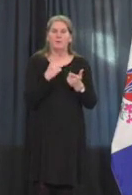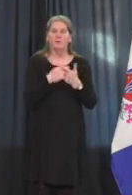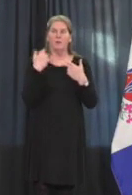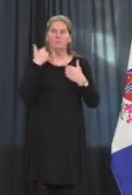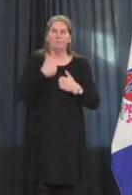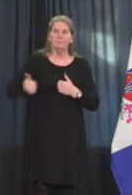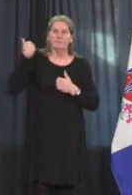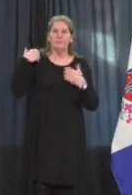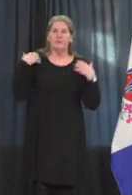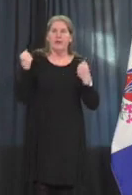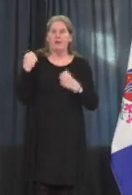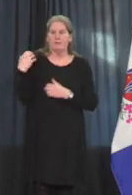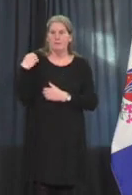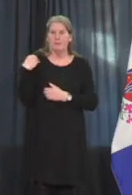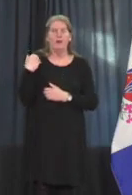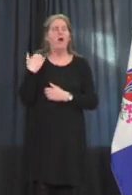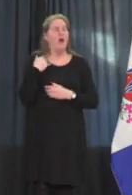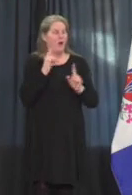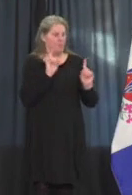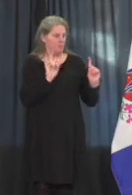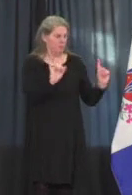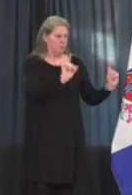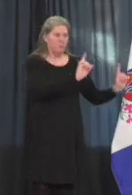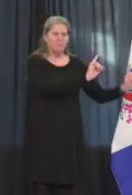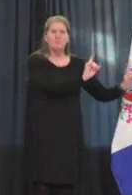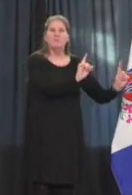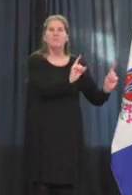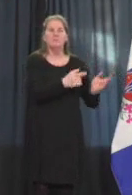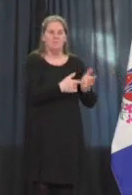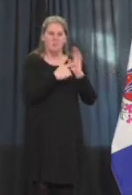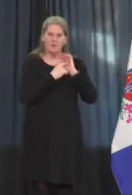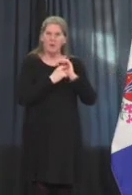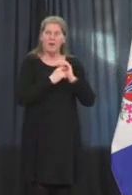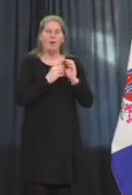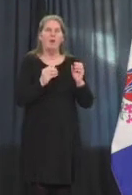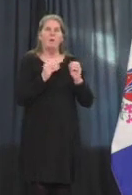THERE IS DISTANCING REQUIRED. THERE IS INCREASED SANITATION.